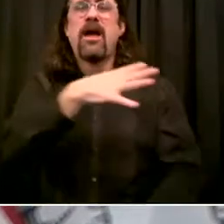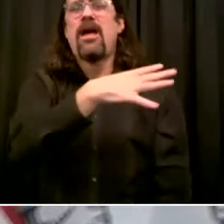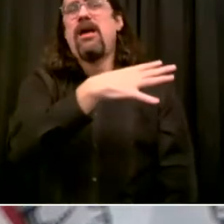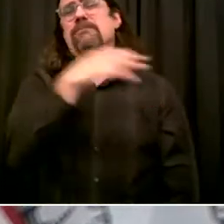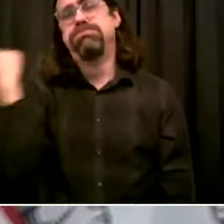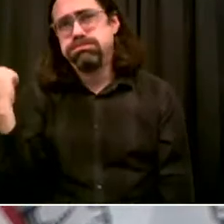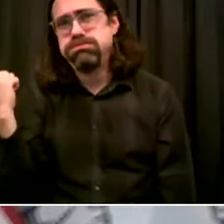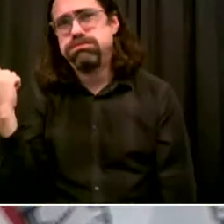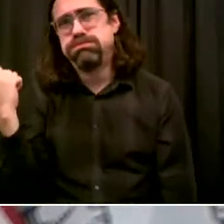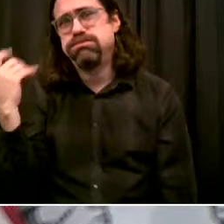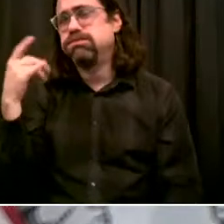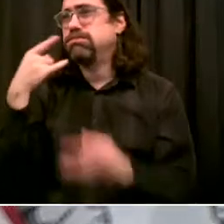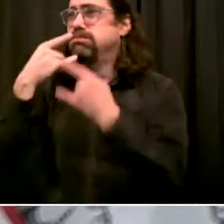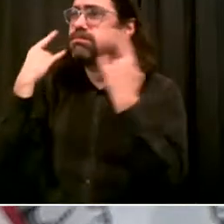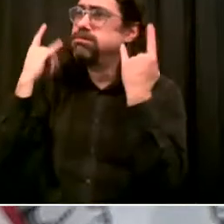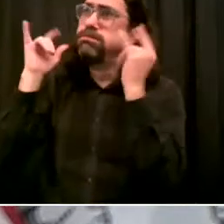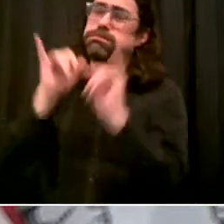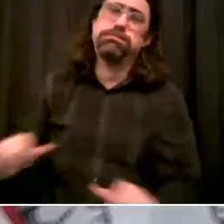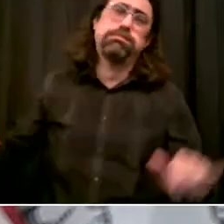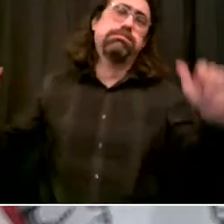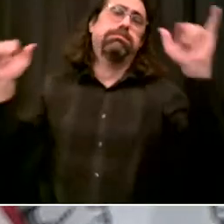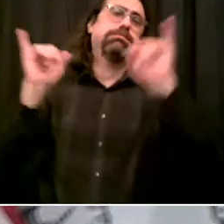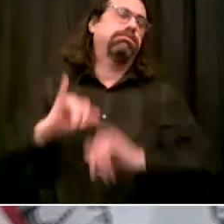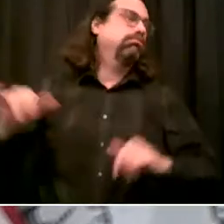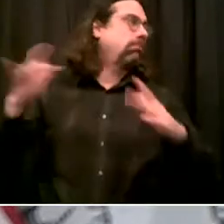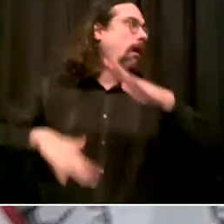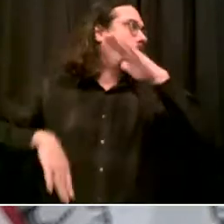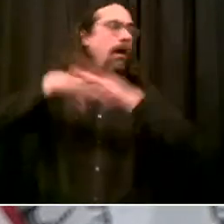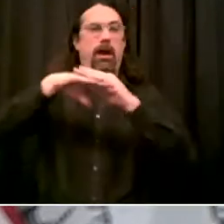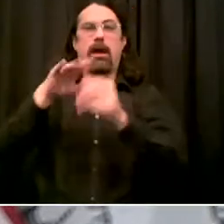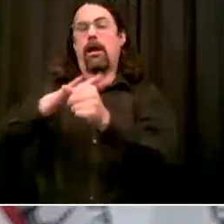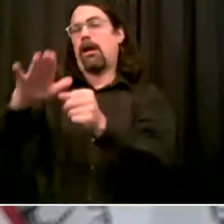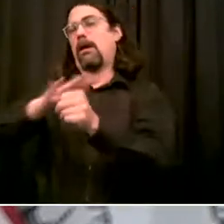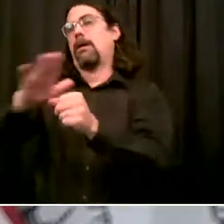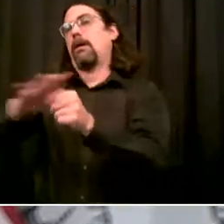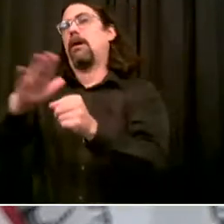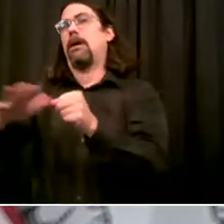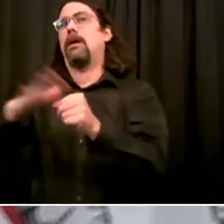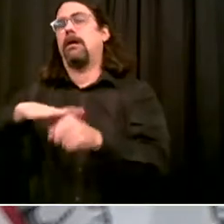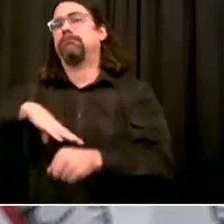CONSTANTLY HAVE TO REMIND PEOPLE HOW IMPORTANT IT IS TO DO THE E BASICS LLIKE TO GET TESTED AND WEAR A MASK AND